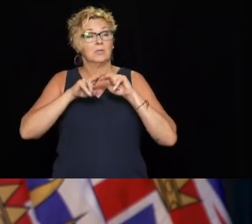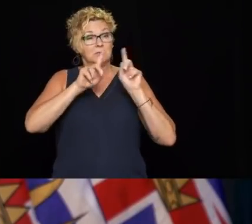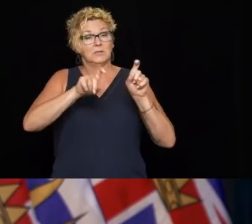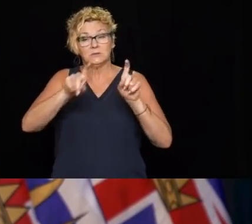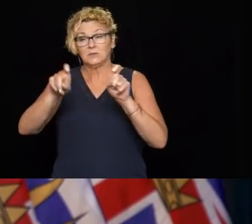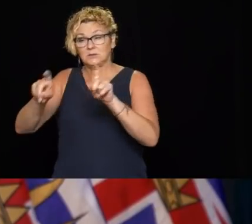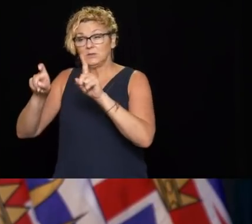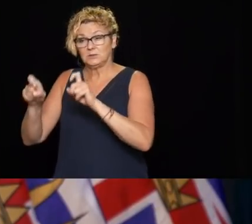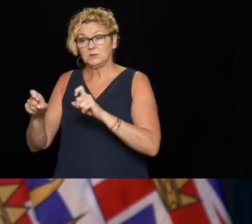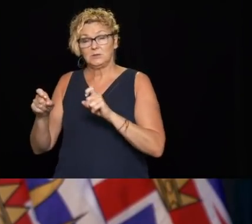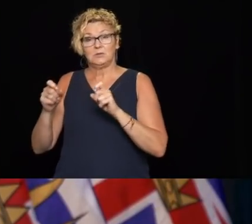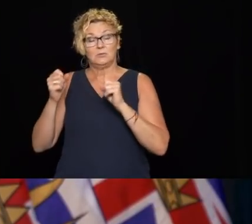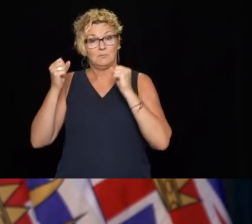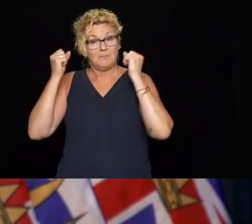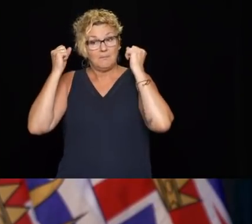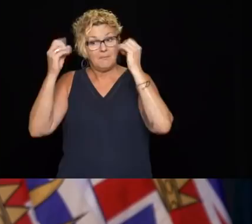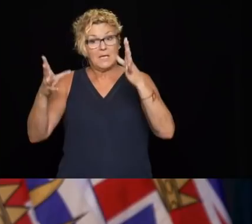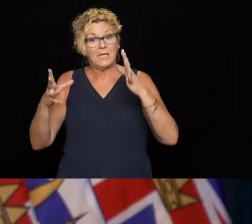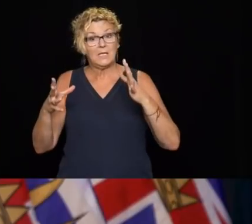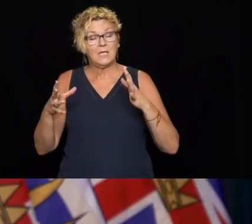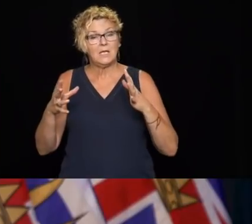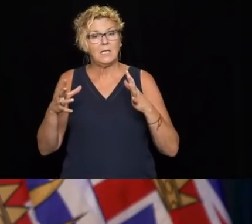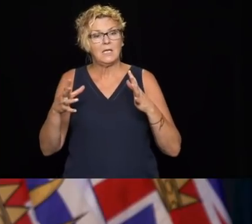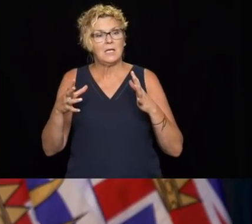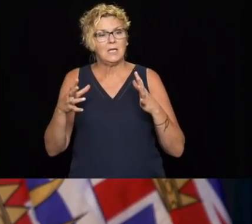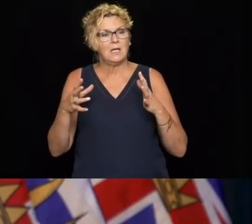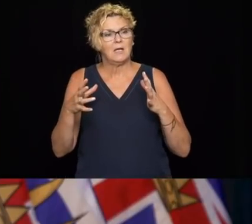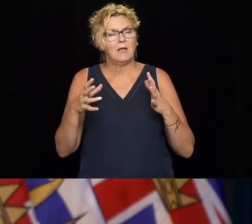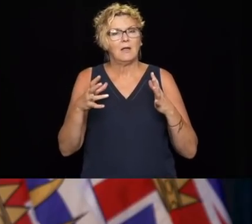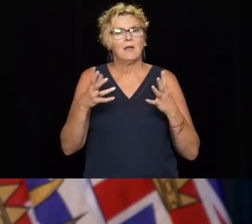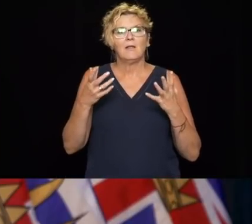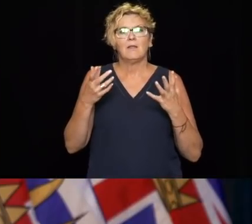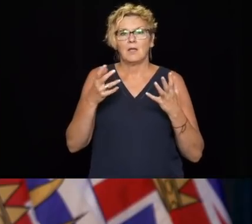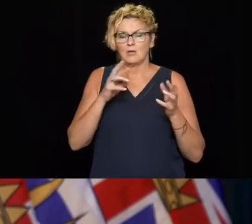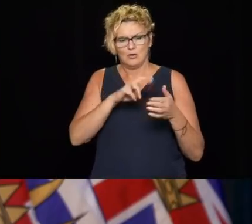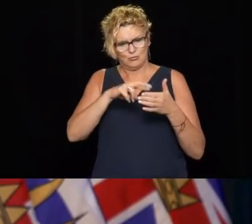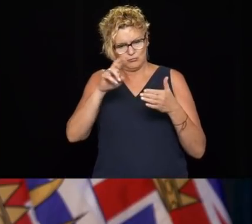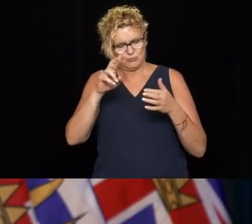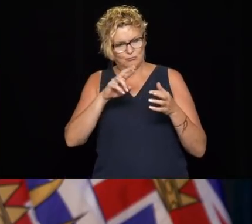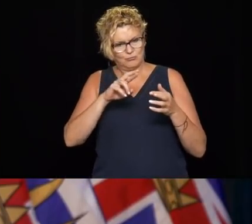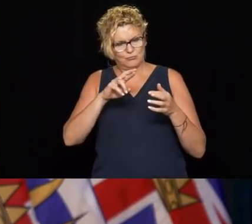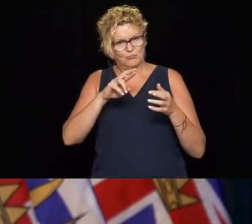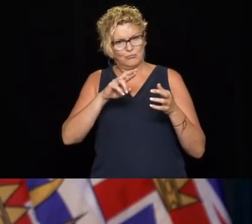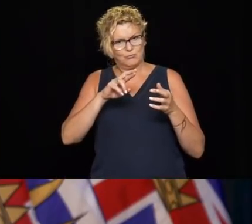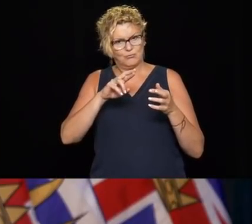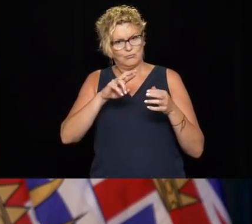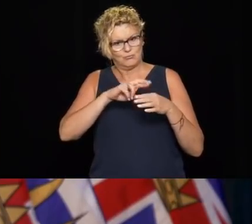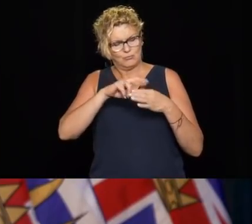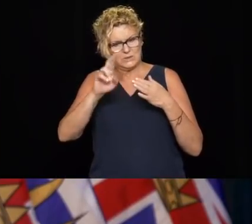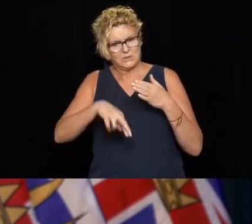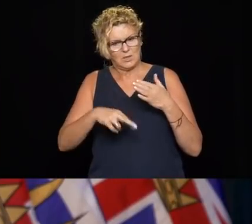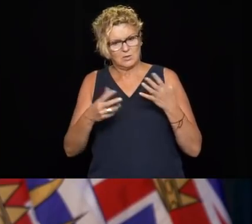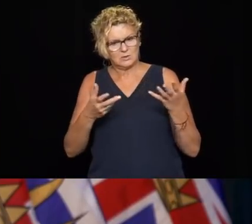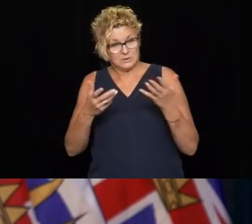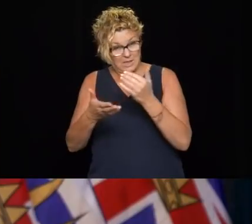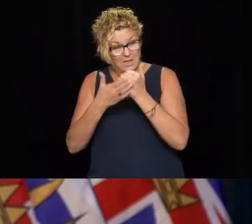and does not invalidate kind of preparedness for day by day in terms of how many new cases are there?